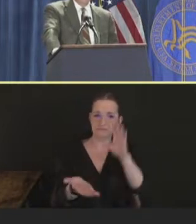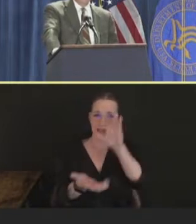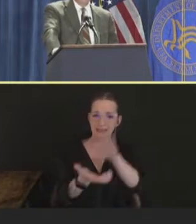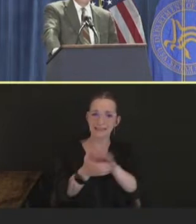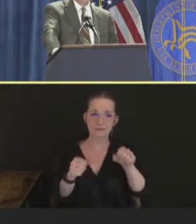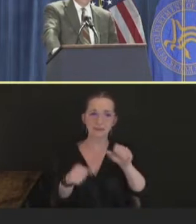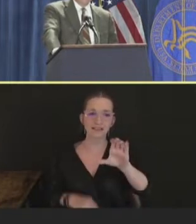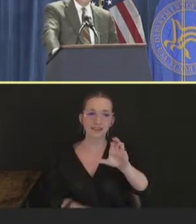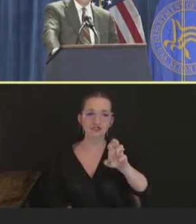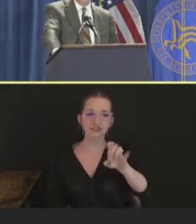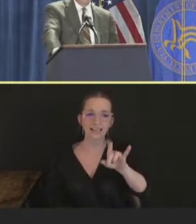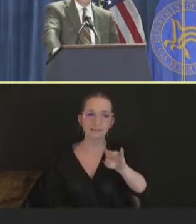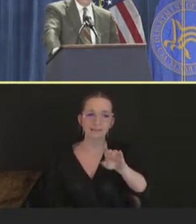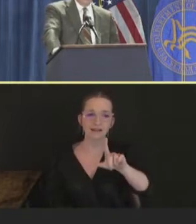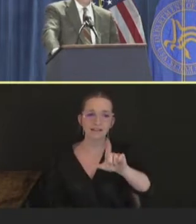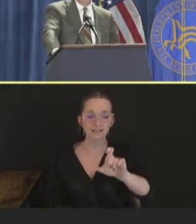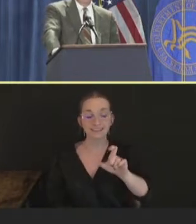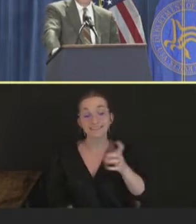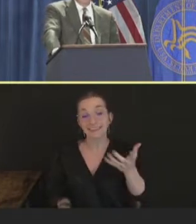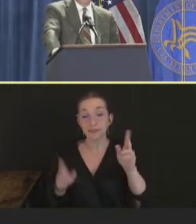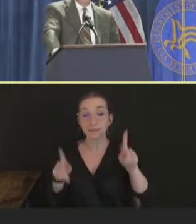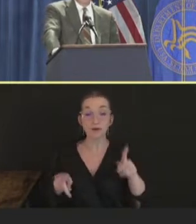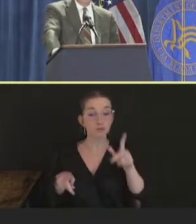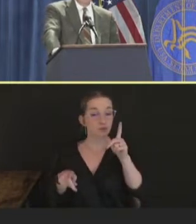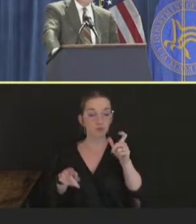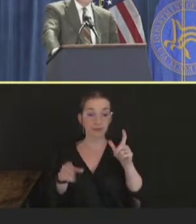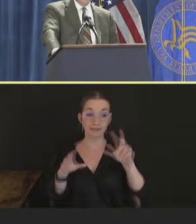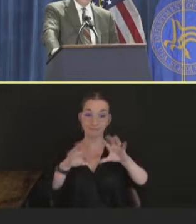first often sets the agenda for the conversation.